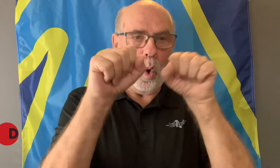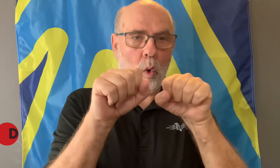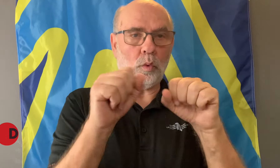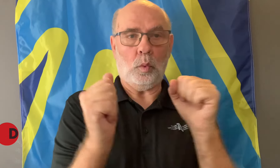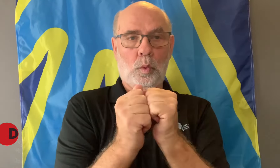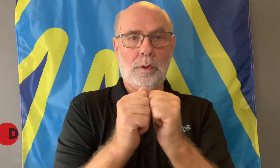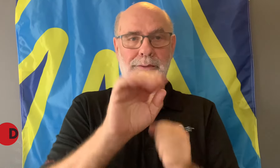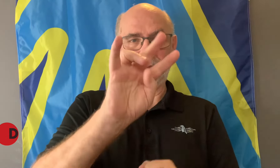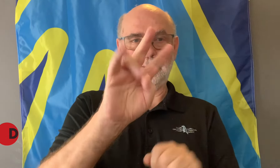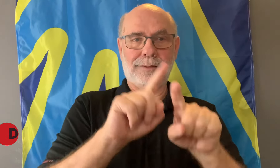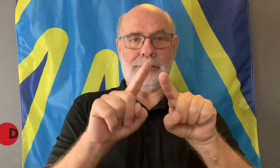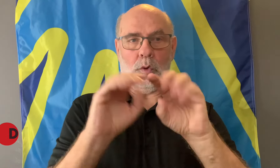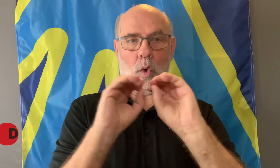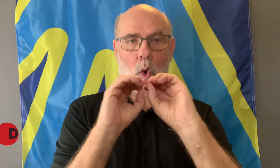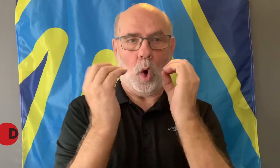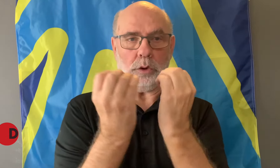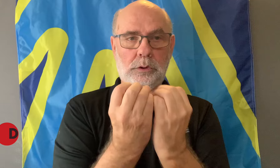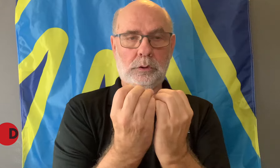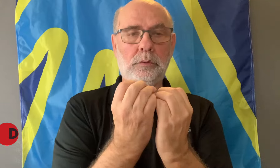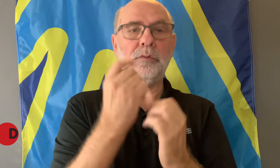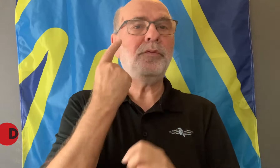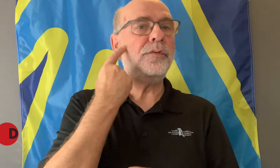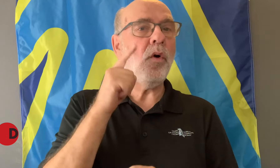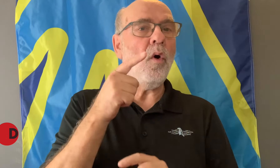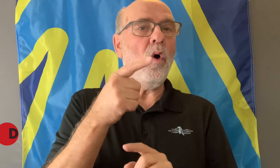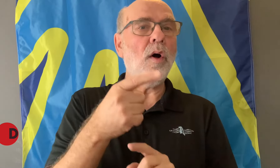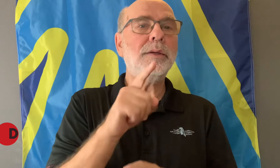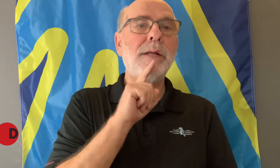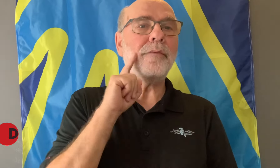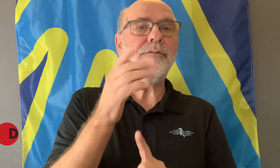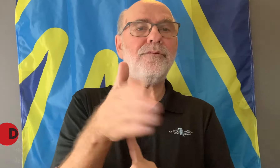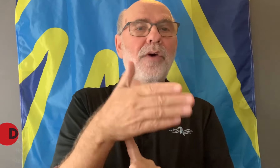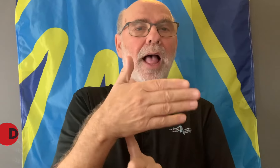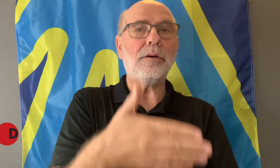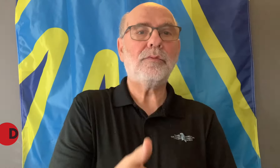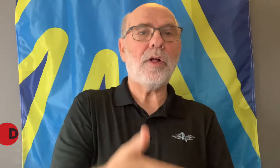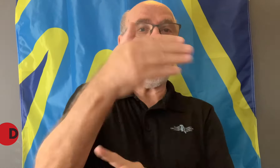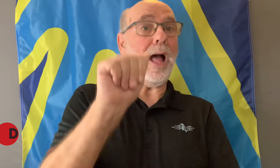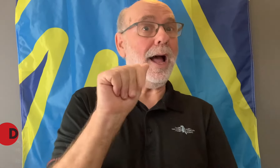is hosting it along with 7 different organizations. The Deaf Flag unveiling